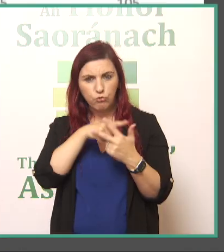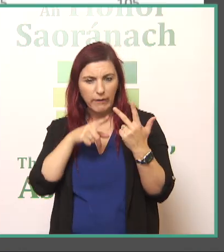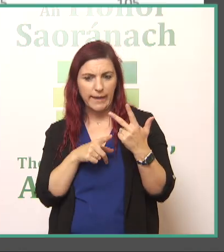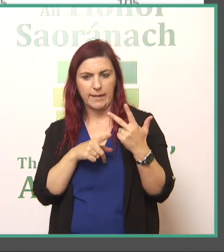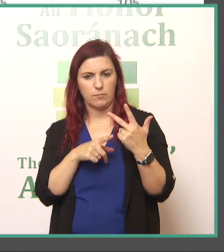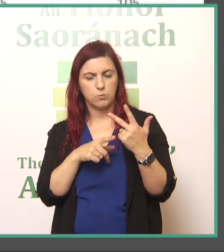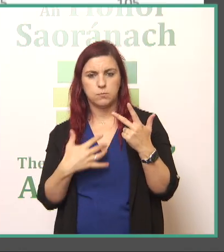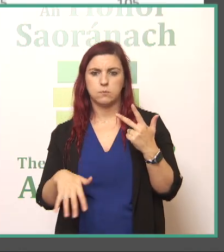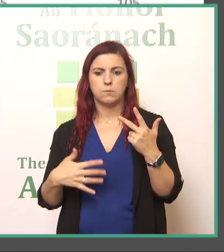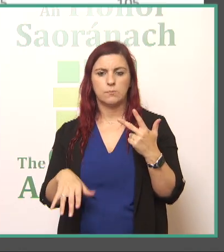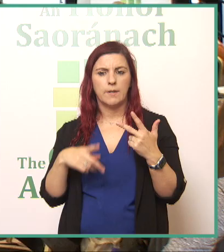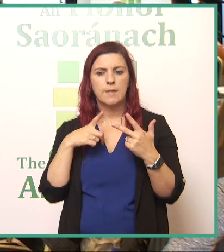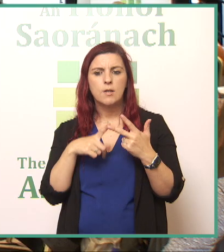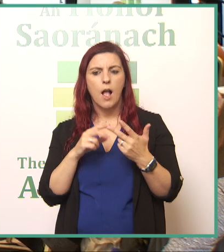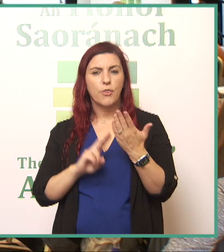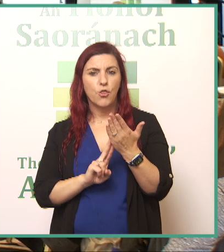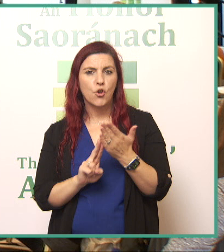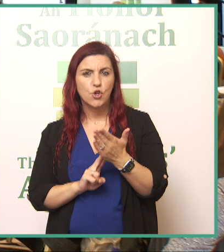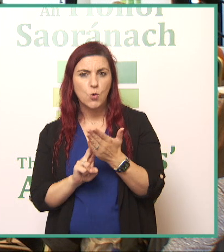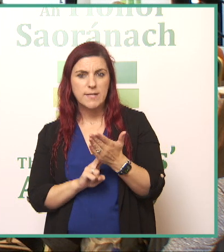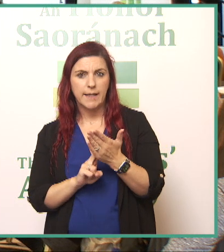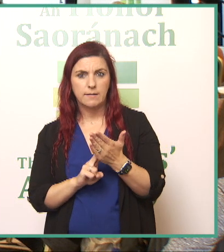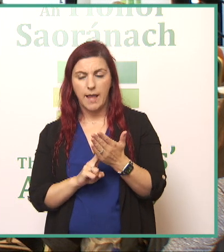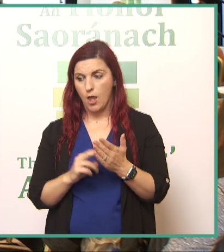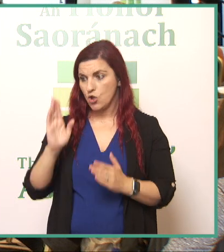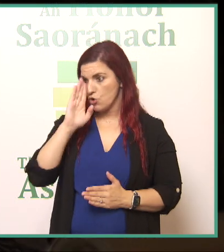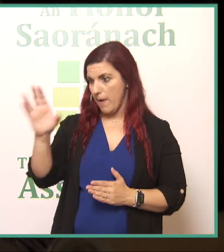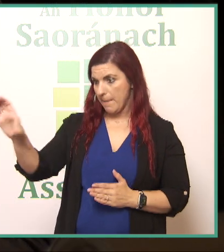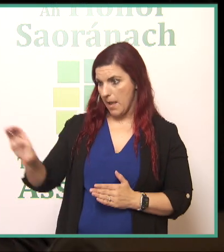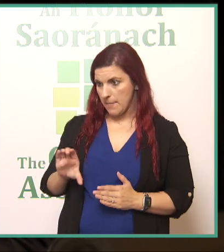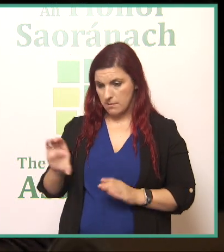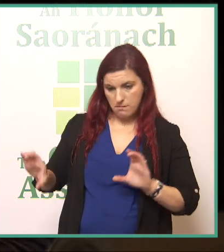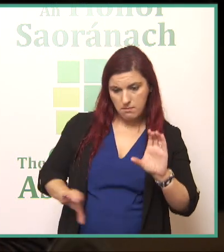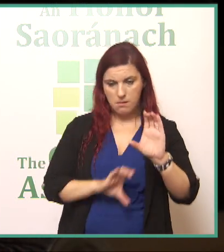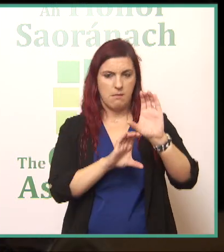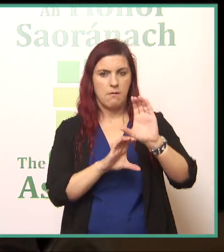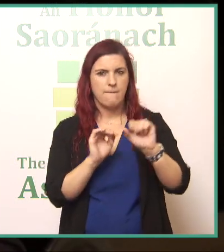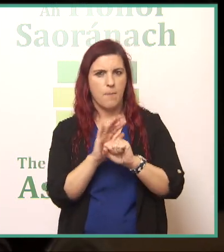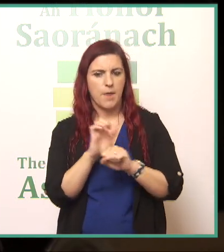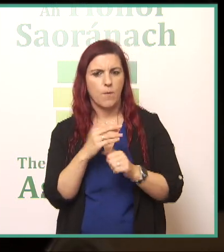a part of their direct payment to make up the shortfall from their agricultural production costs